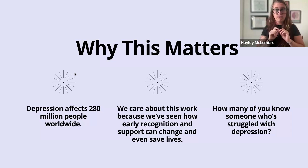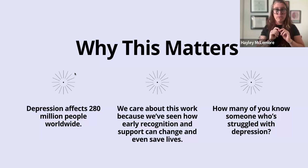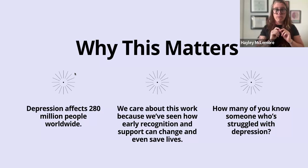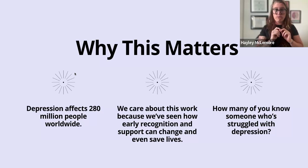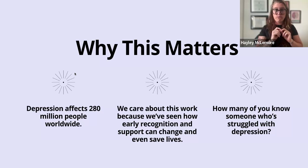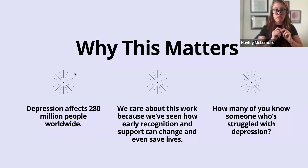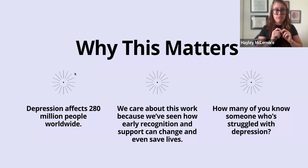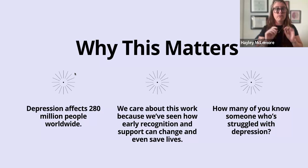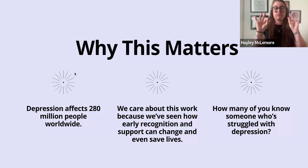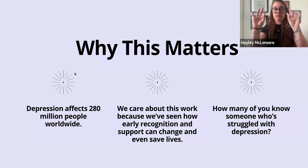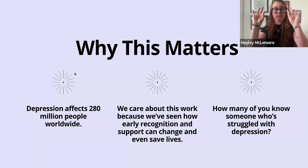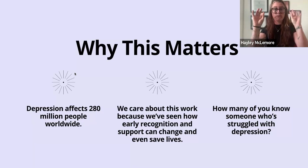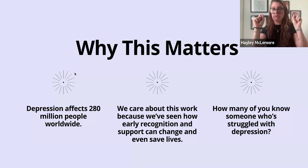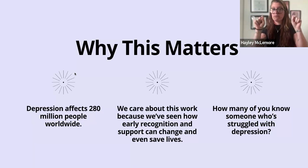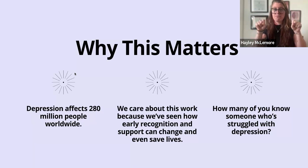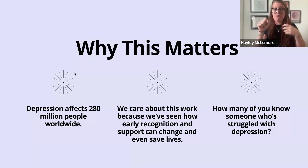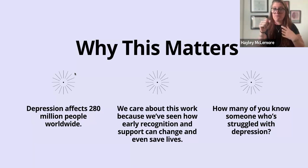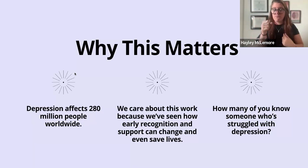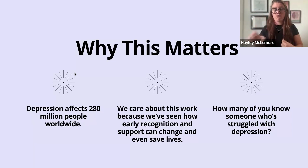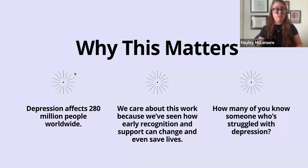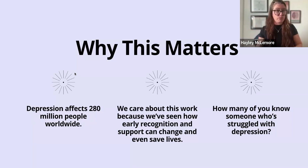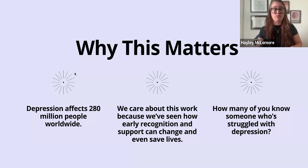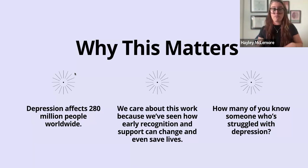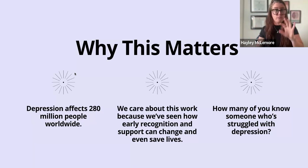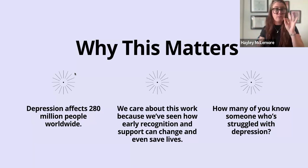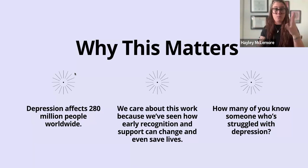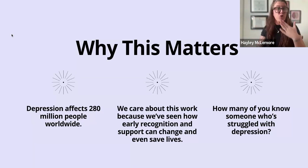Anyone else? All right. Yeah.